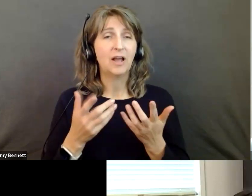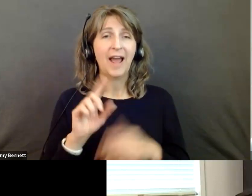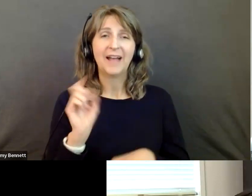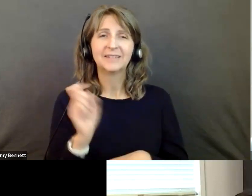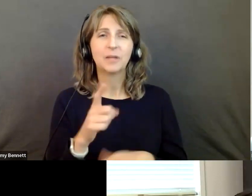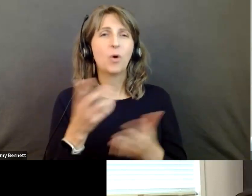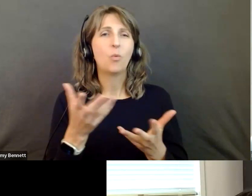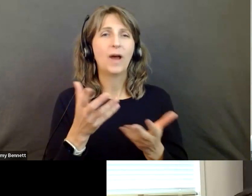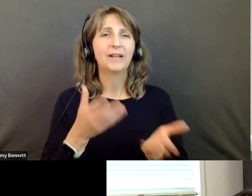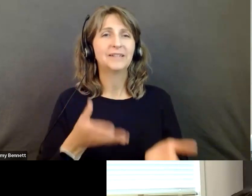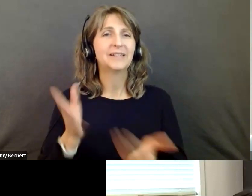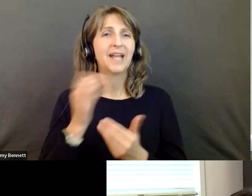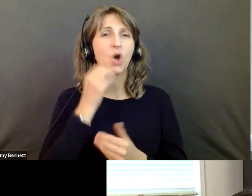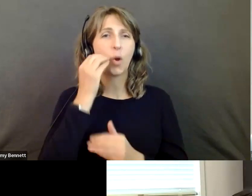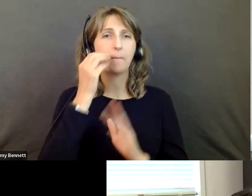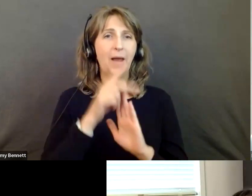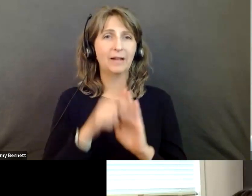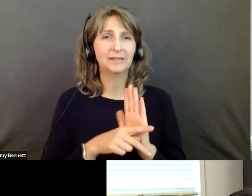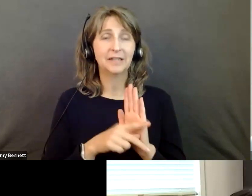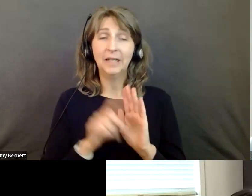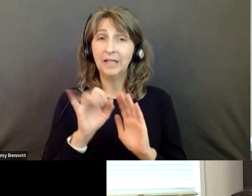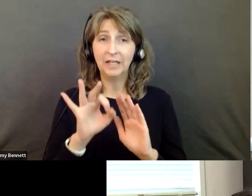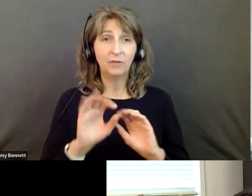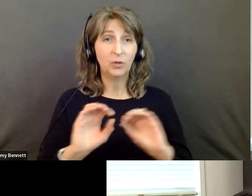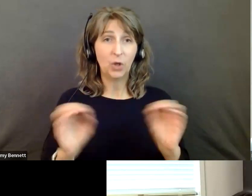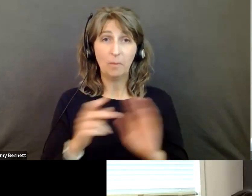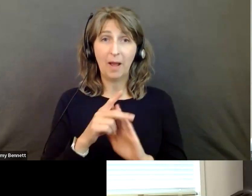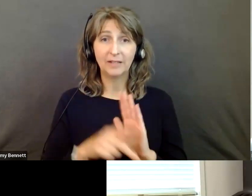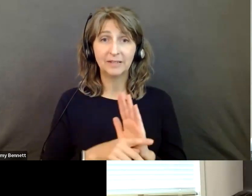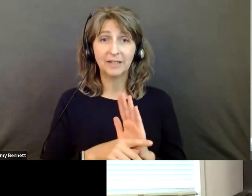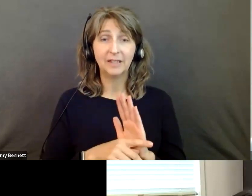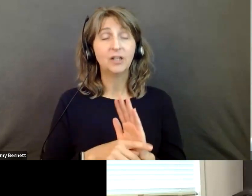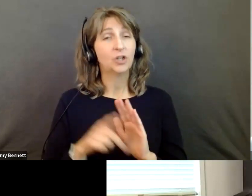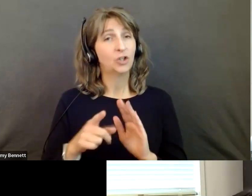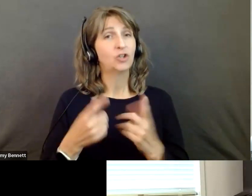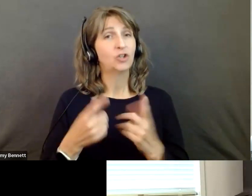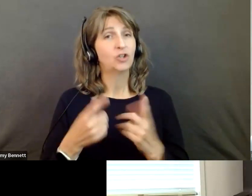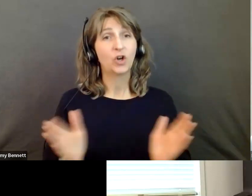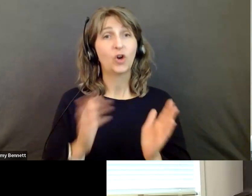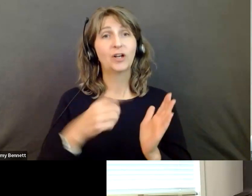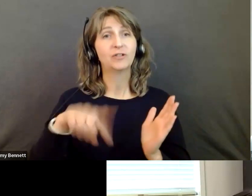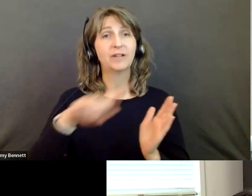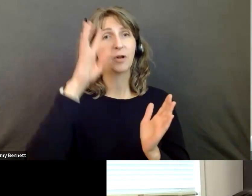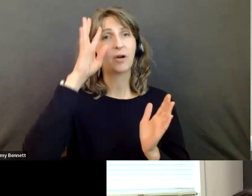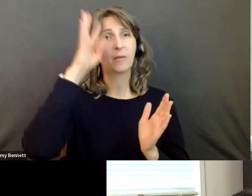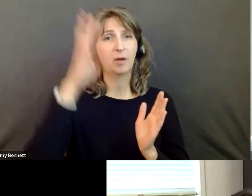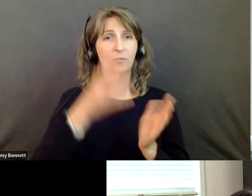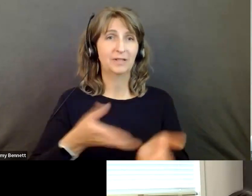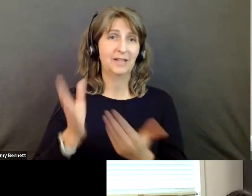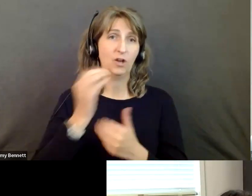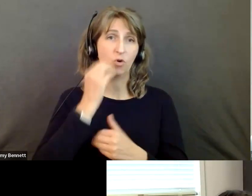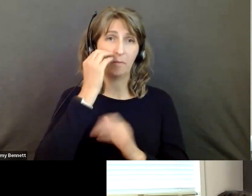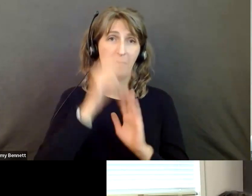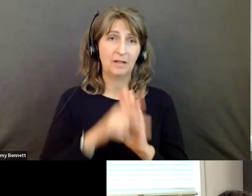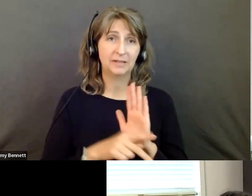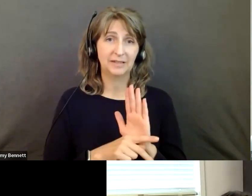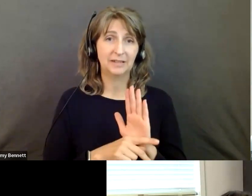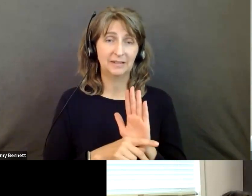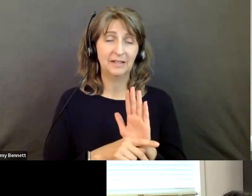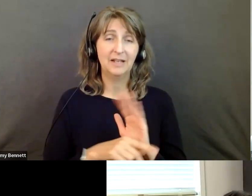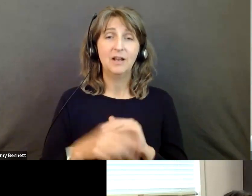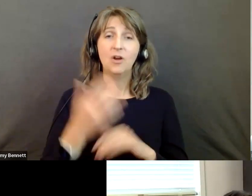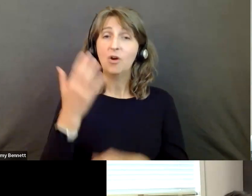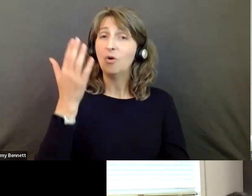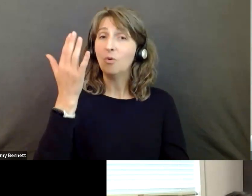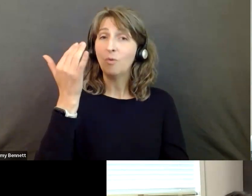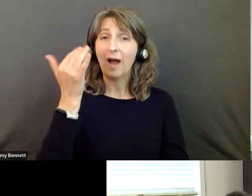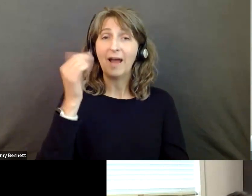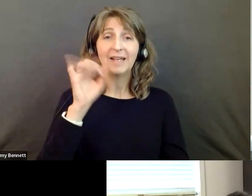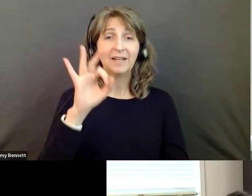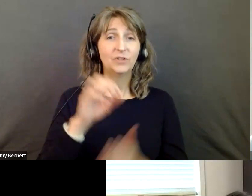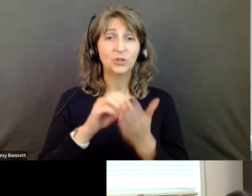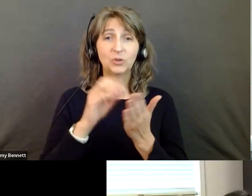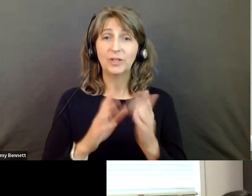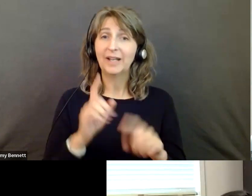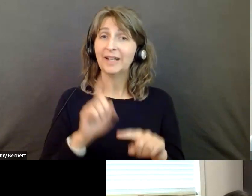Being the year they create a take home policy. Because again, if the student is not being able to use their tool.